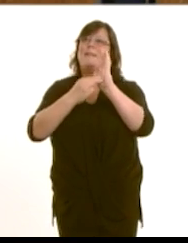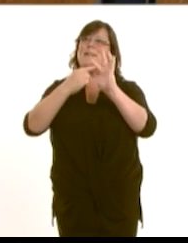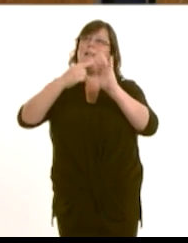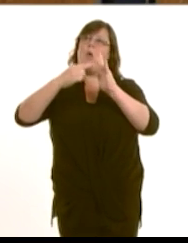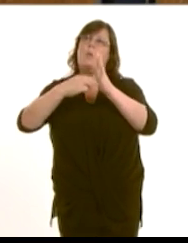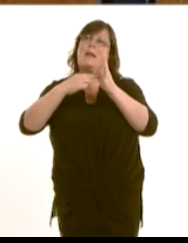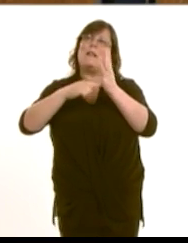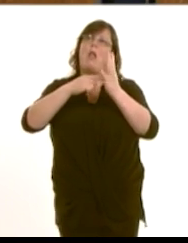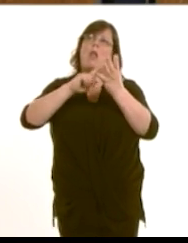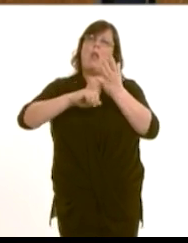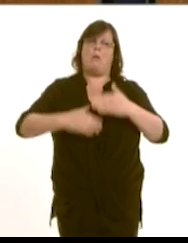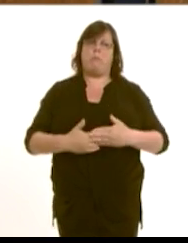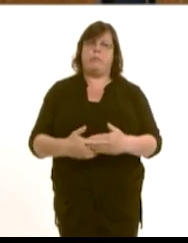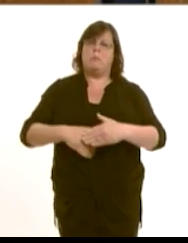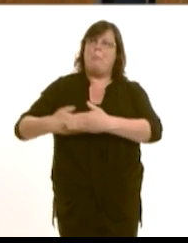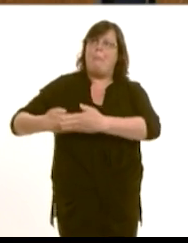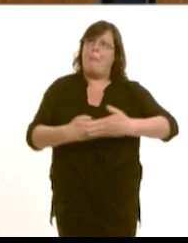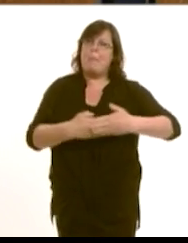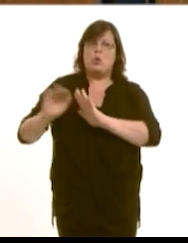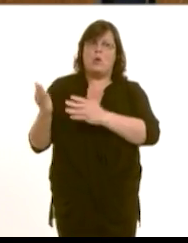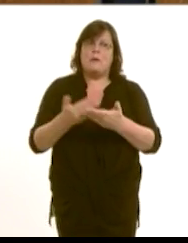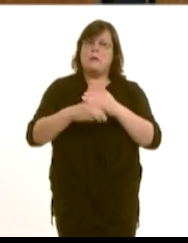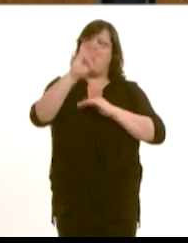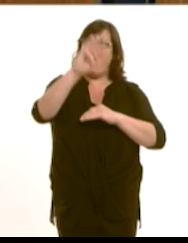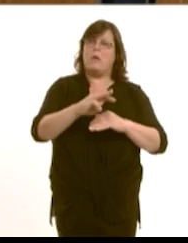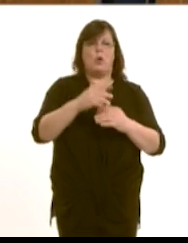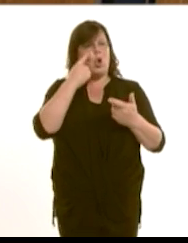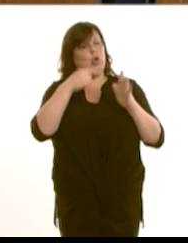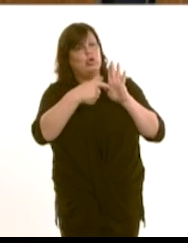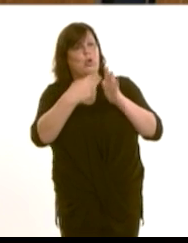One of the findings in that report showed that only 20 per cent of neonatal units had